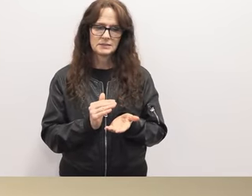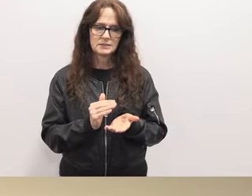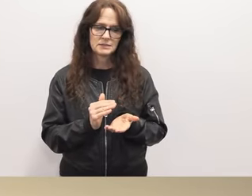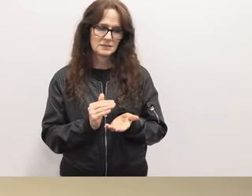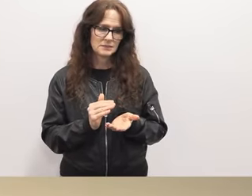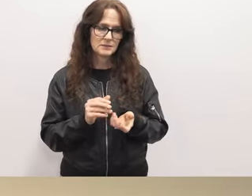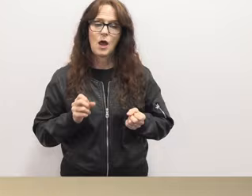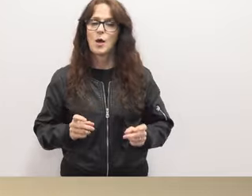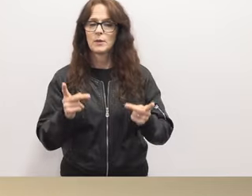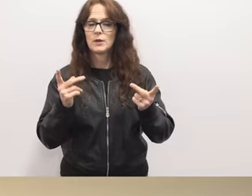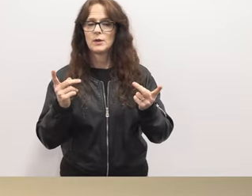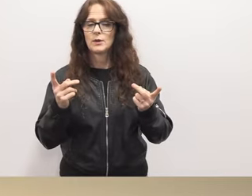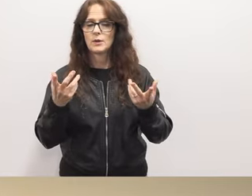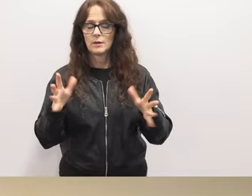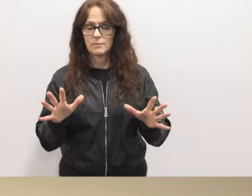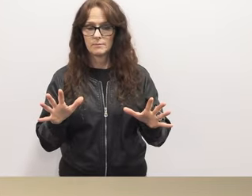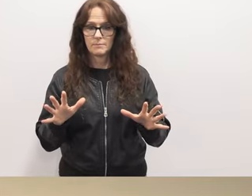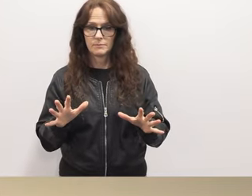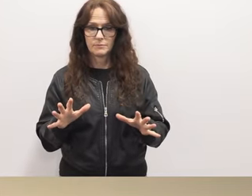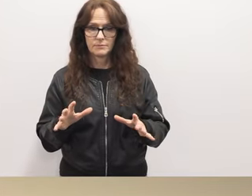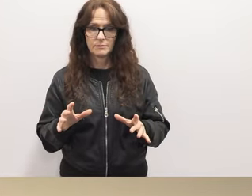So do I think that there's a massive disruptive effect